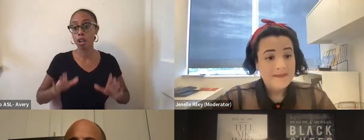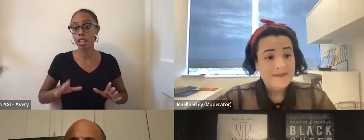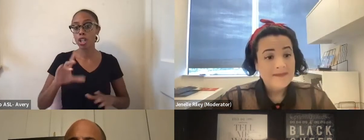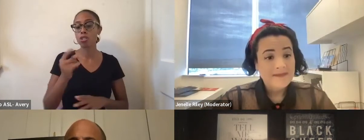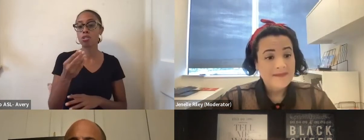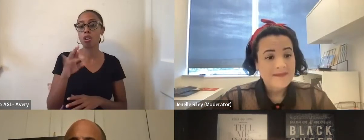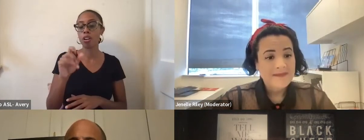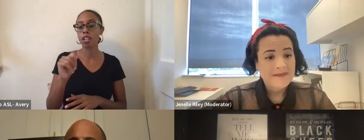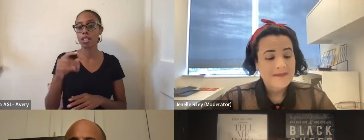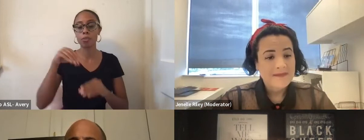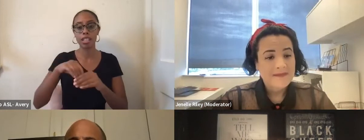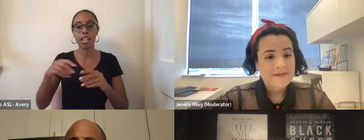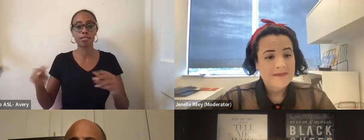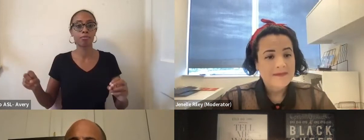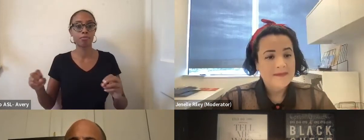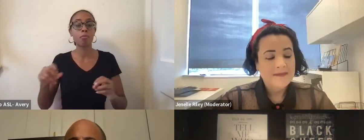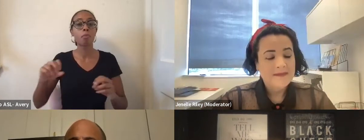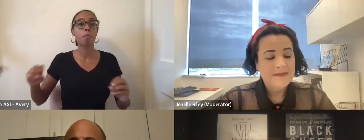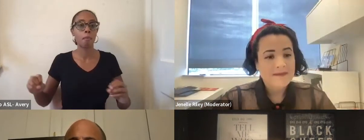They're driving around the streets of Paris and they come across the Ritz.